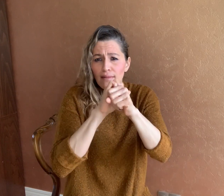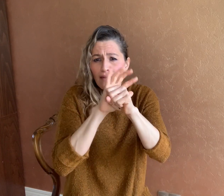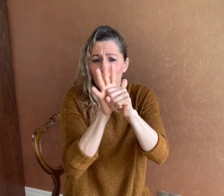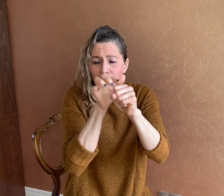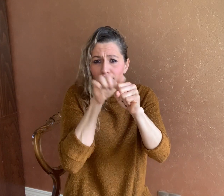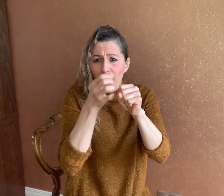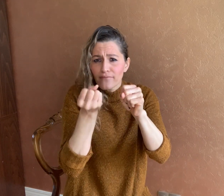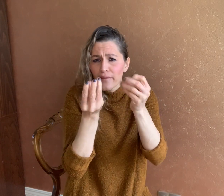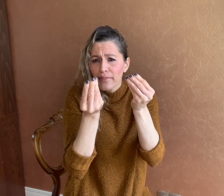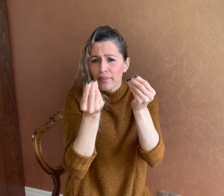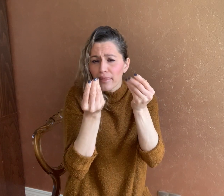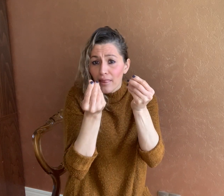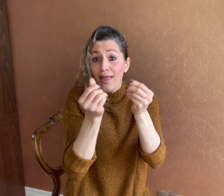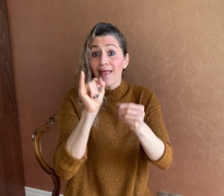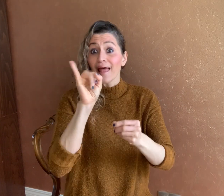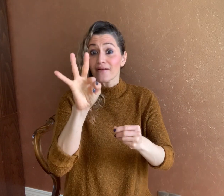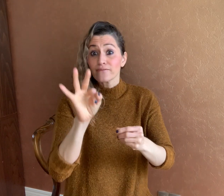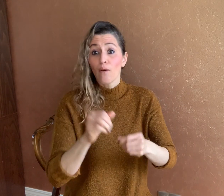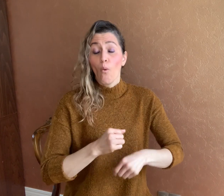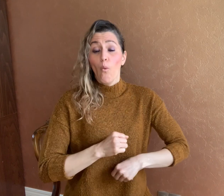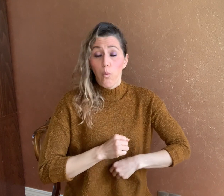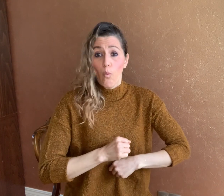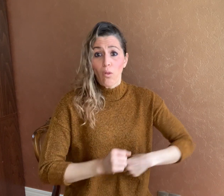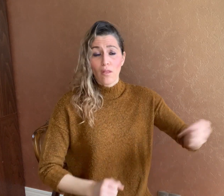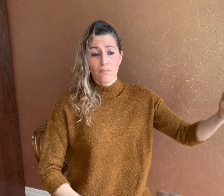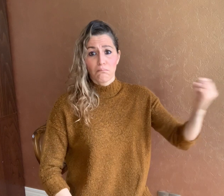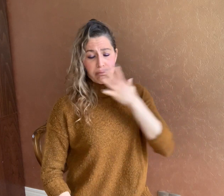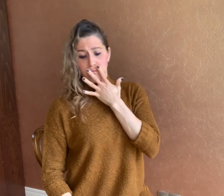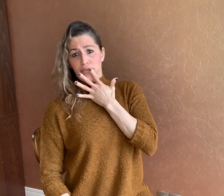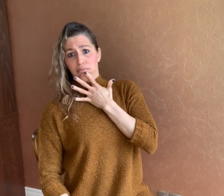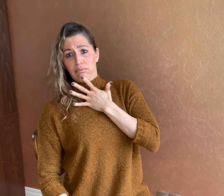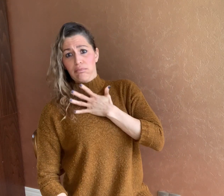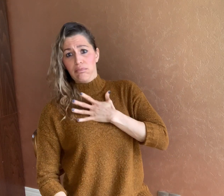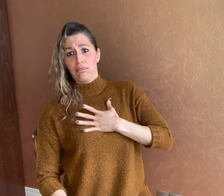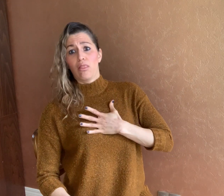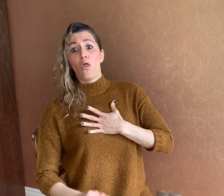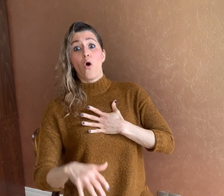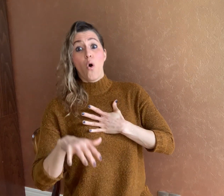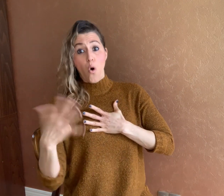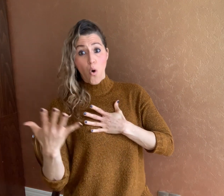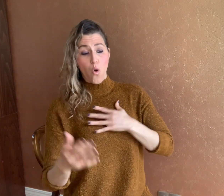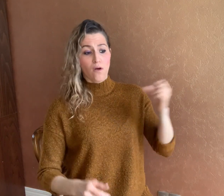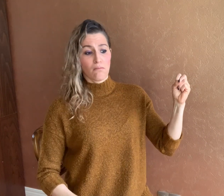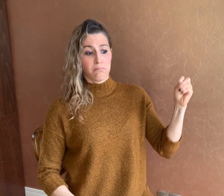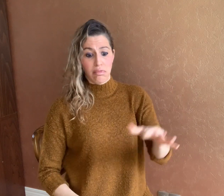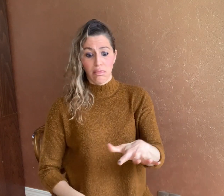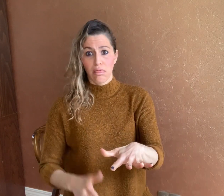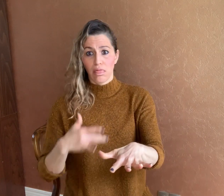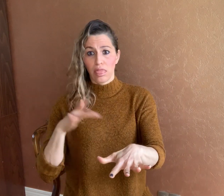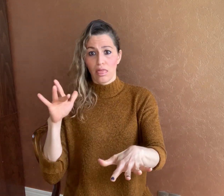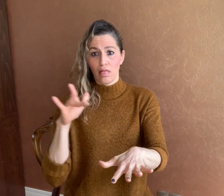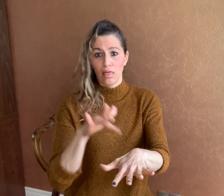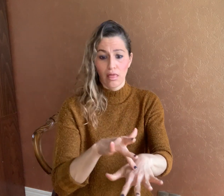coughed on or touching something that someone coughed on and